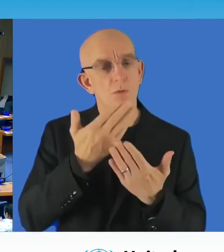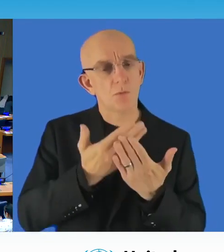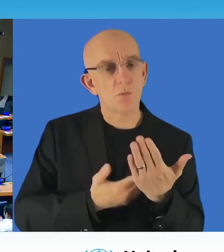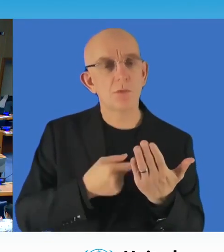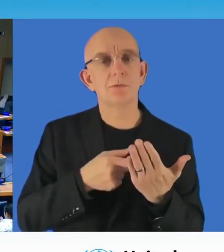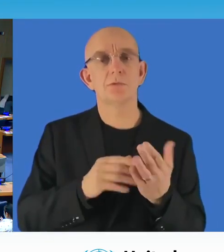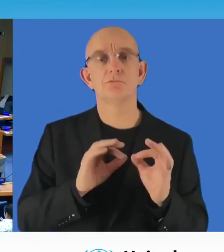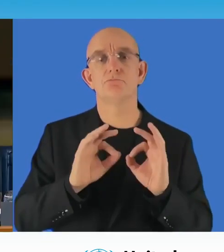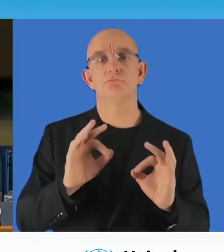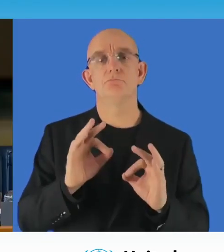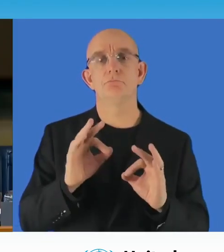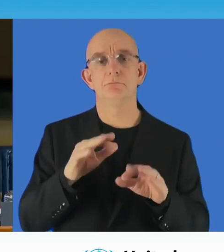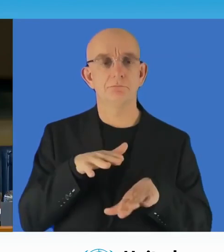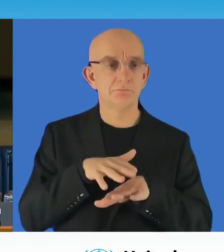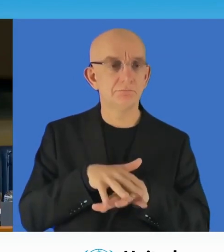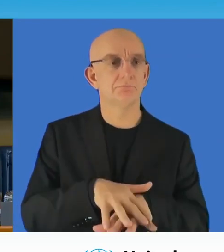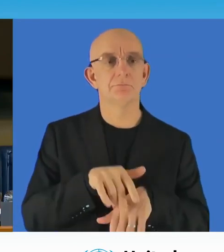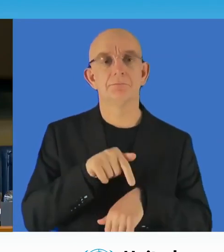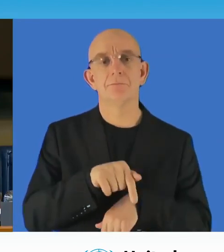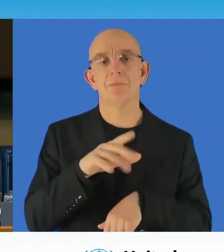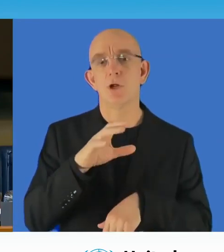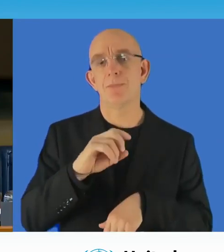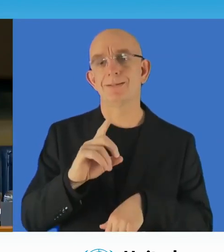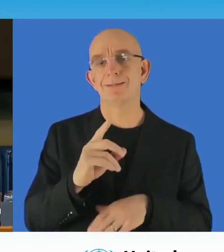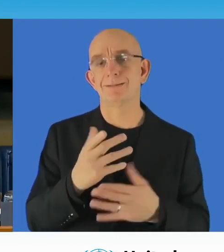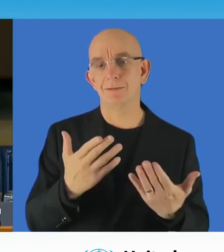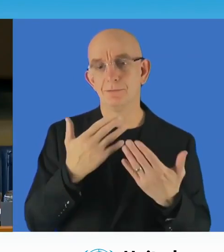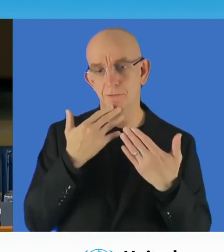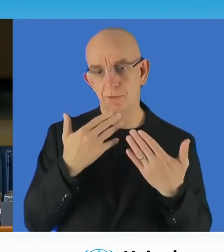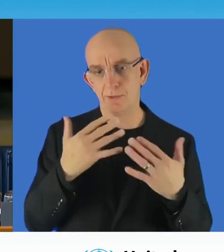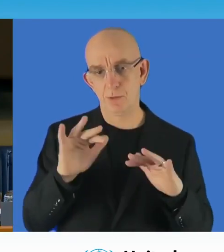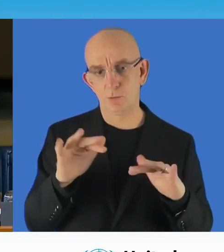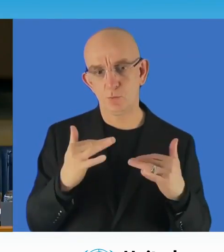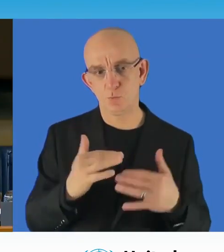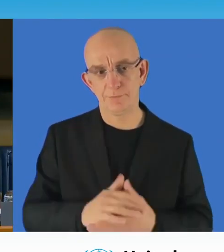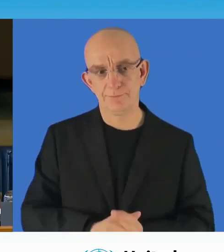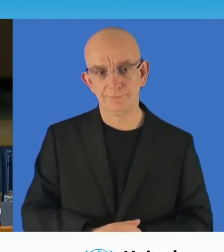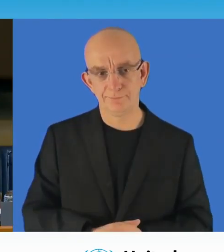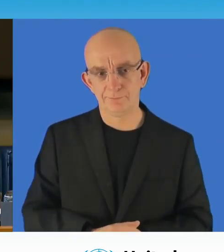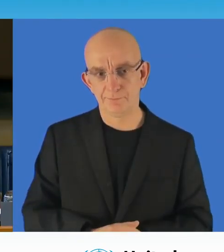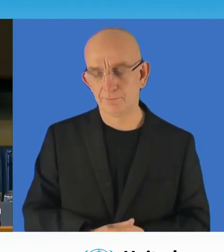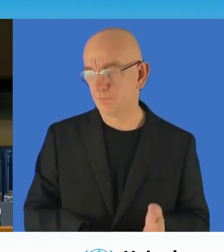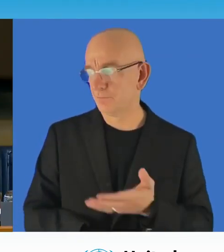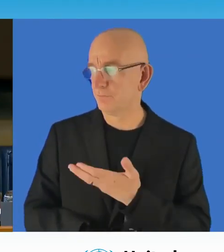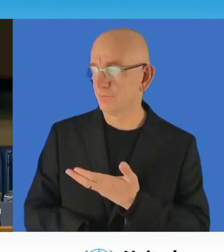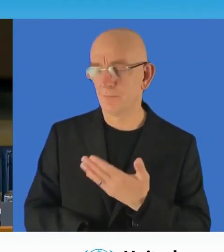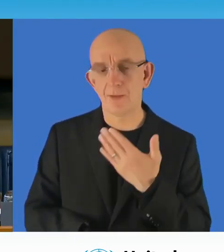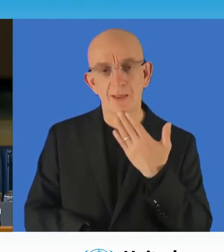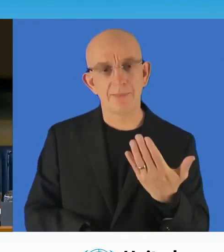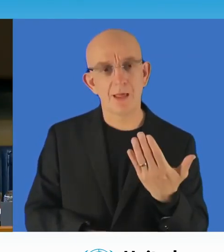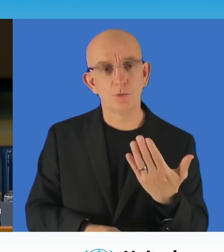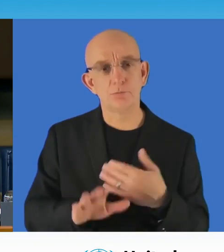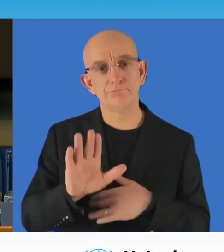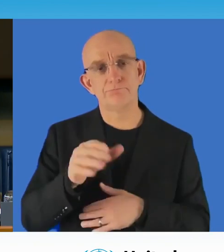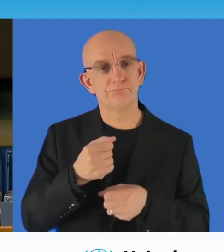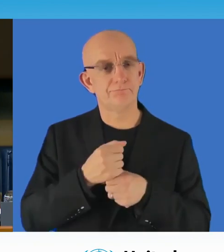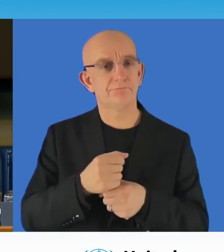you I thank the representative of Lao for his statement and